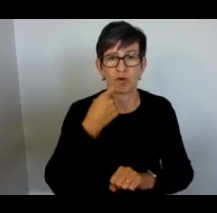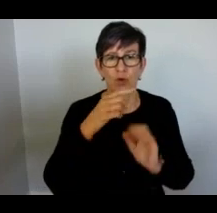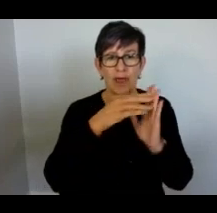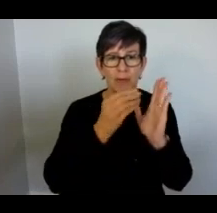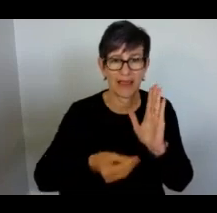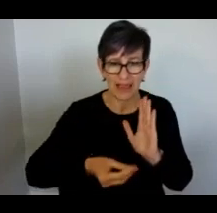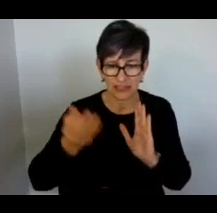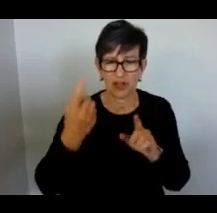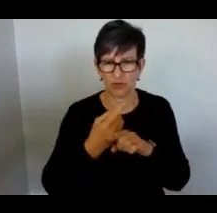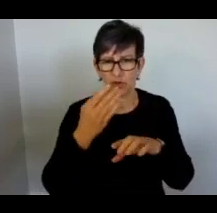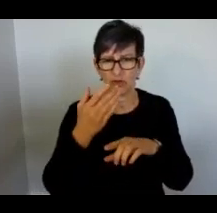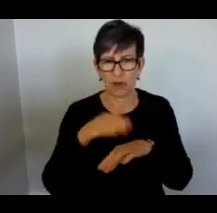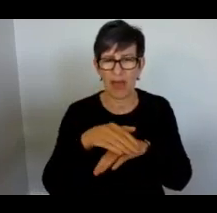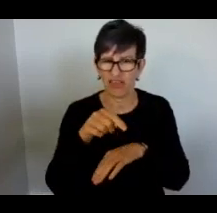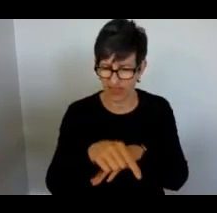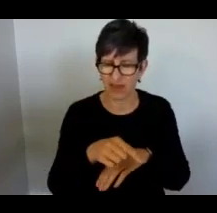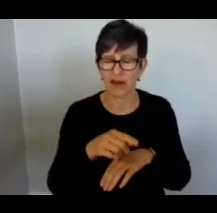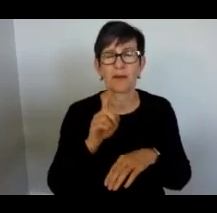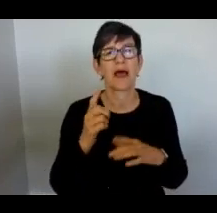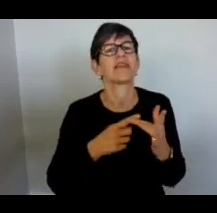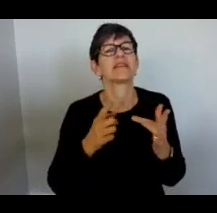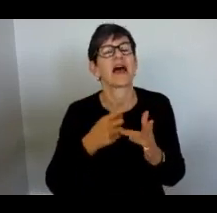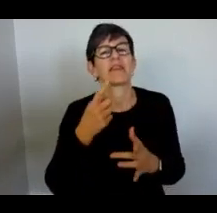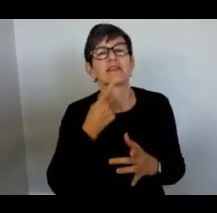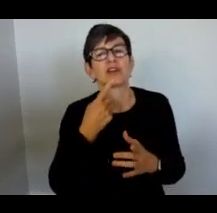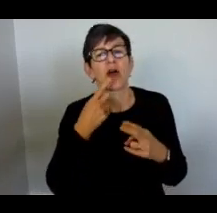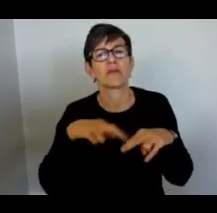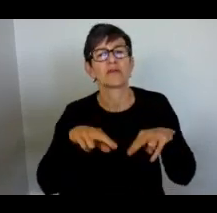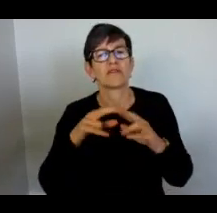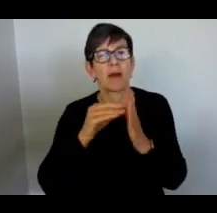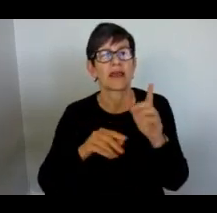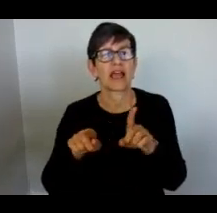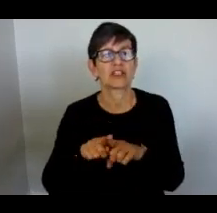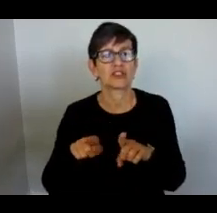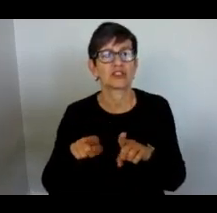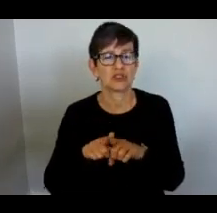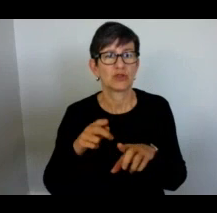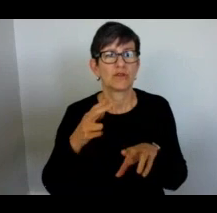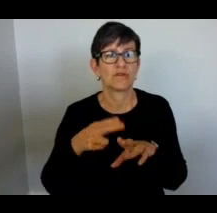other types of applications that go before the children's court and that can be